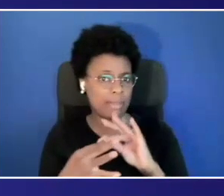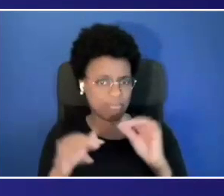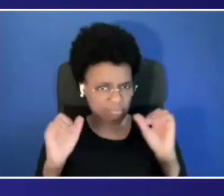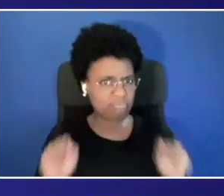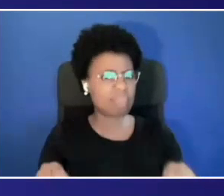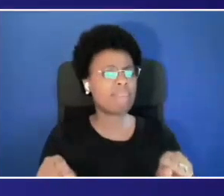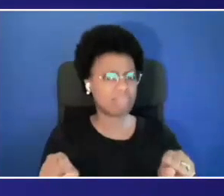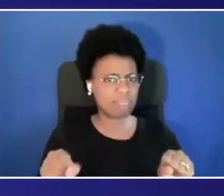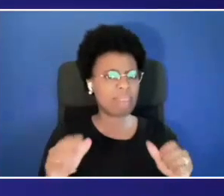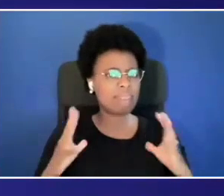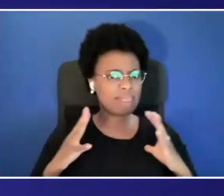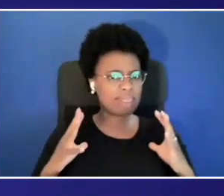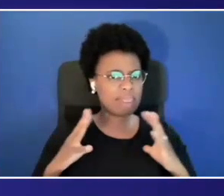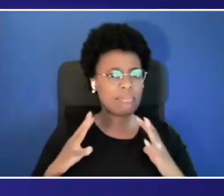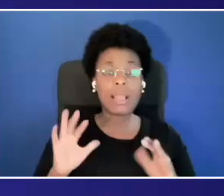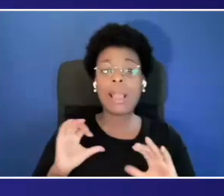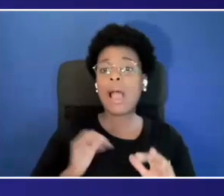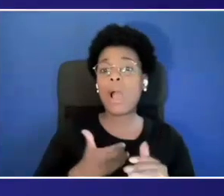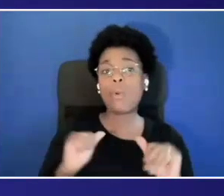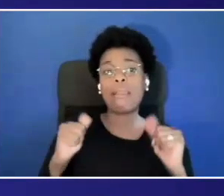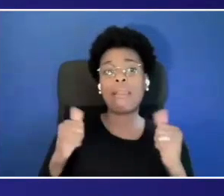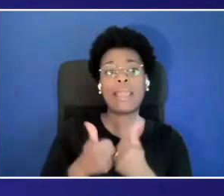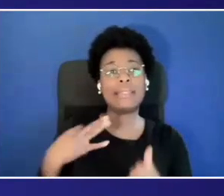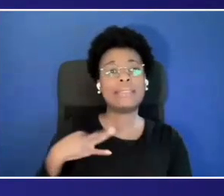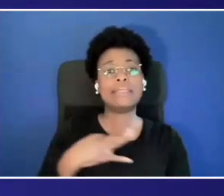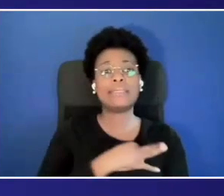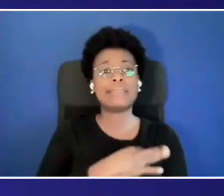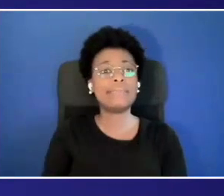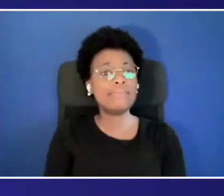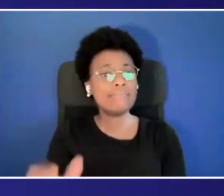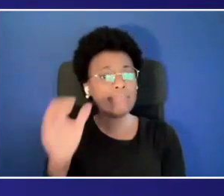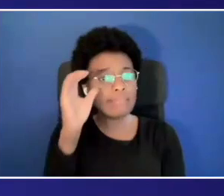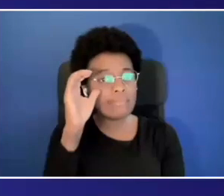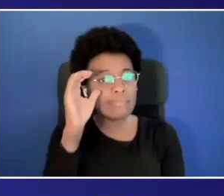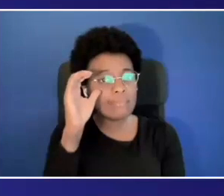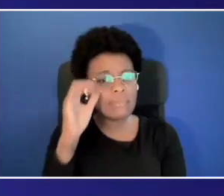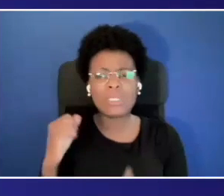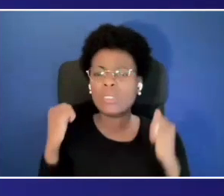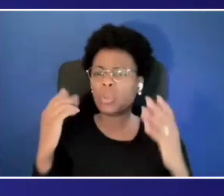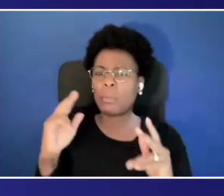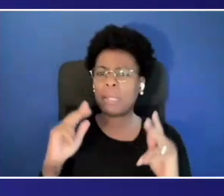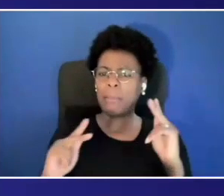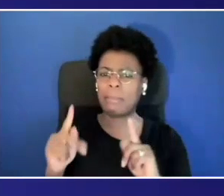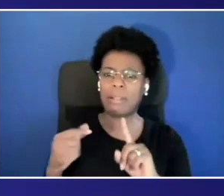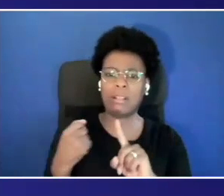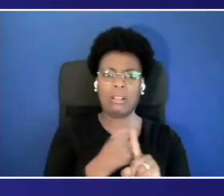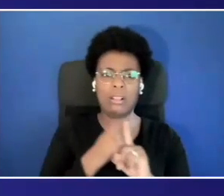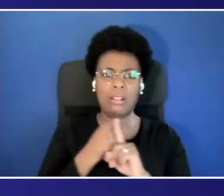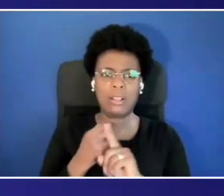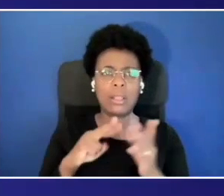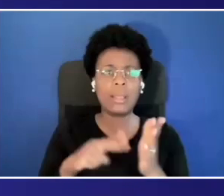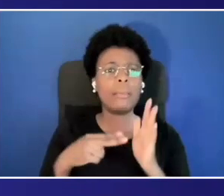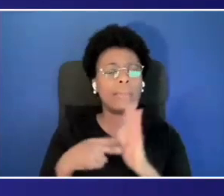And our agency staff will be here to listen. With so many affected, it's appropriate that this process is fully collaborative.